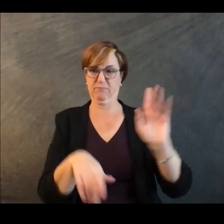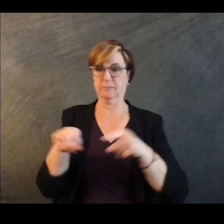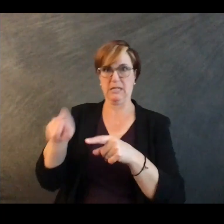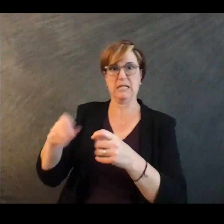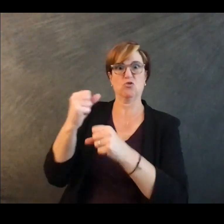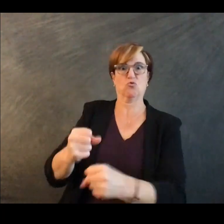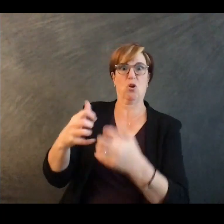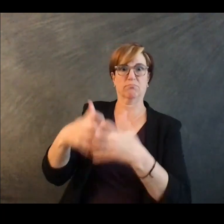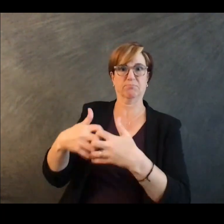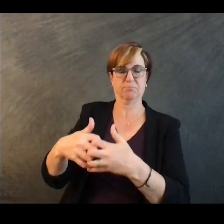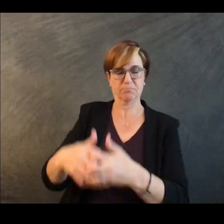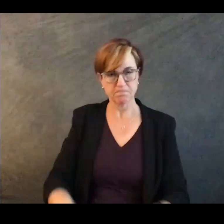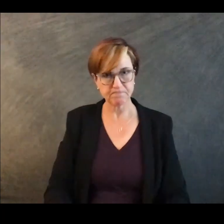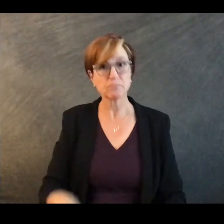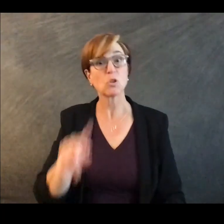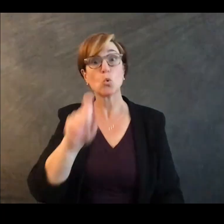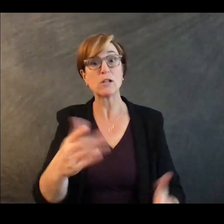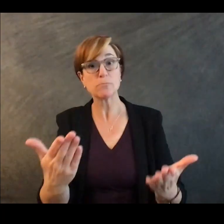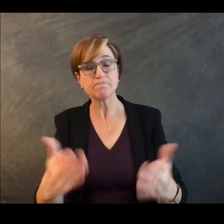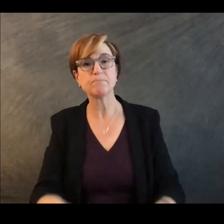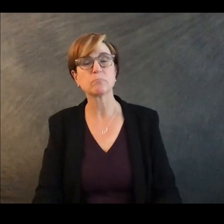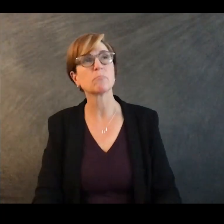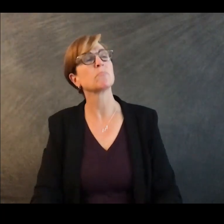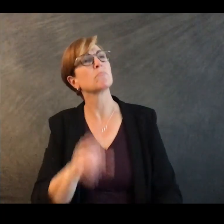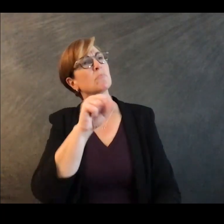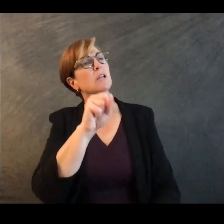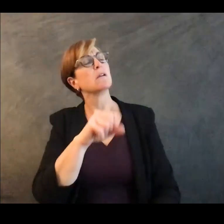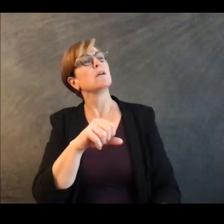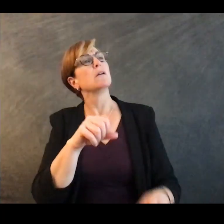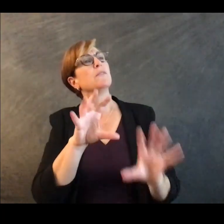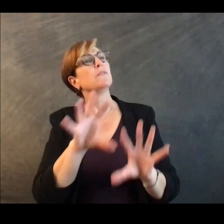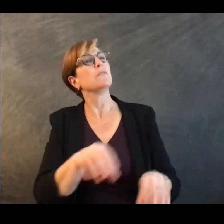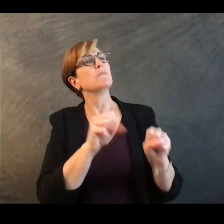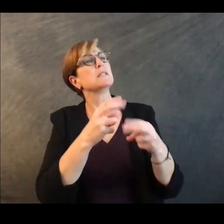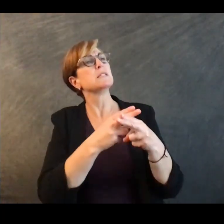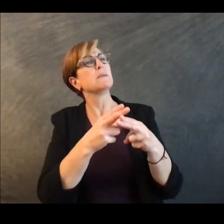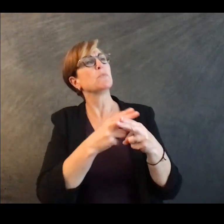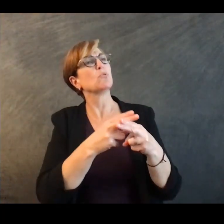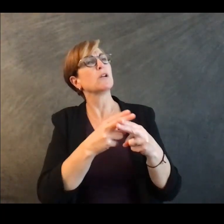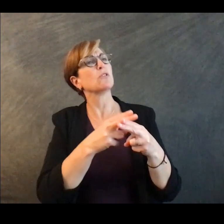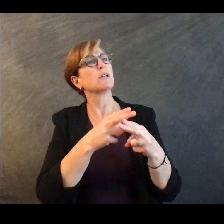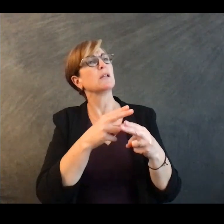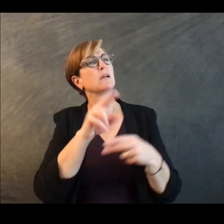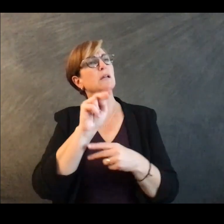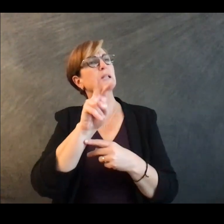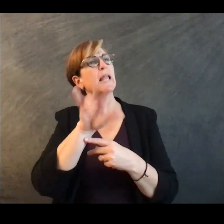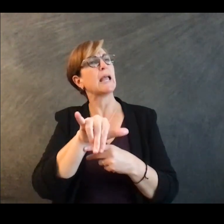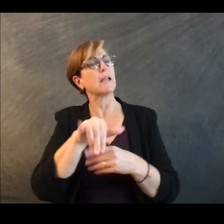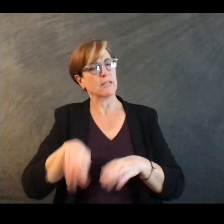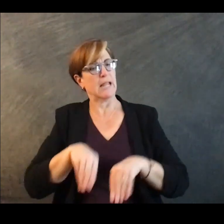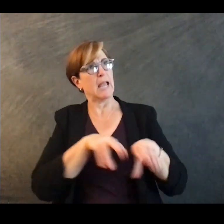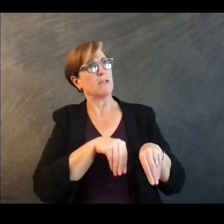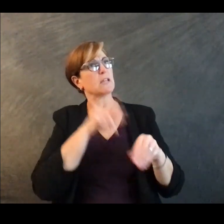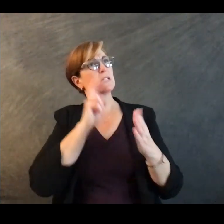Navy secretary submitted his resignation today motely why did that become necessary and what role did you have in this sir well I had